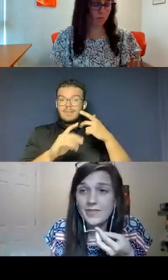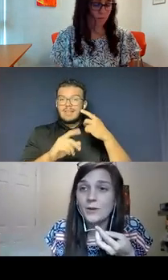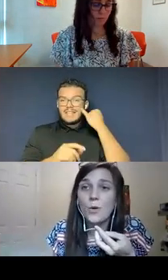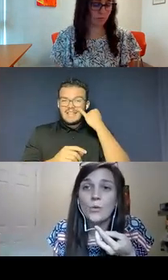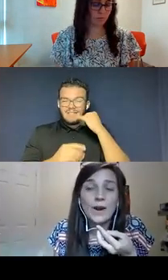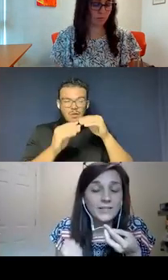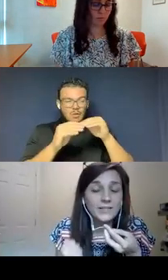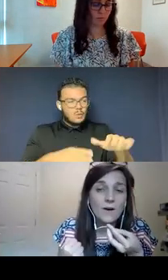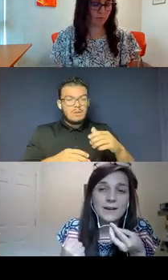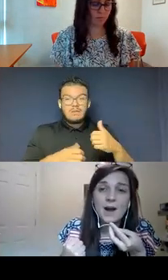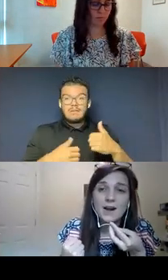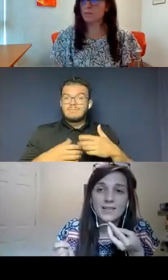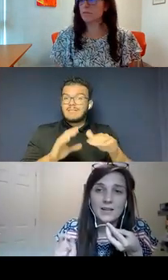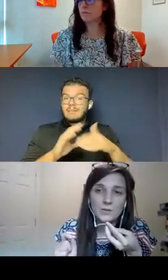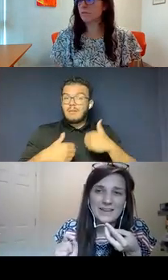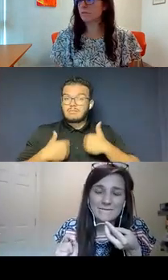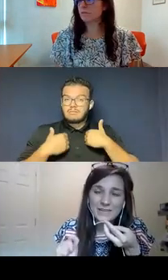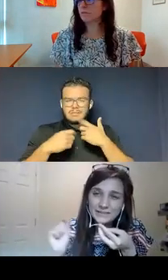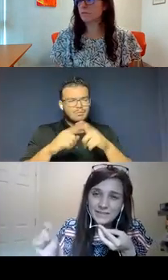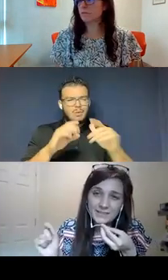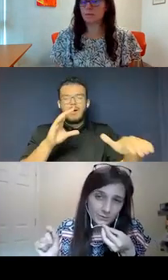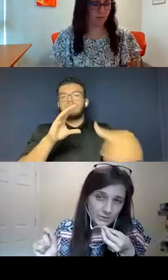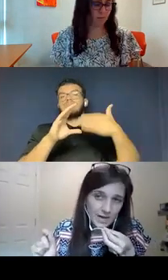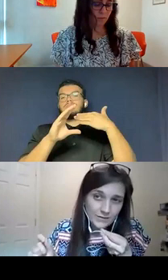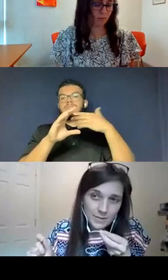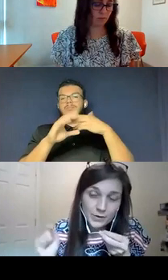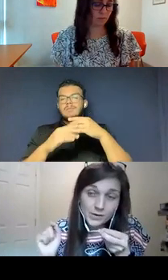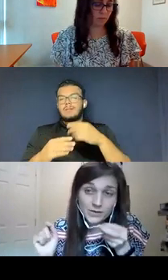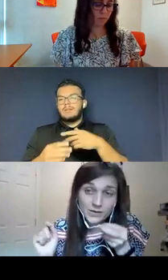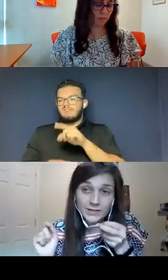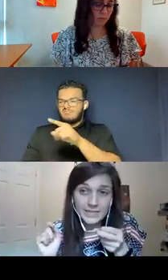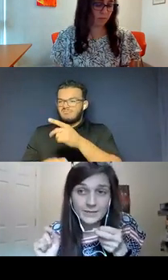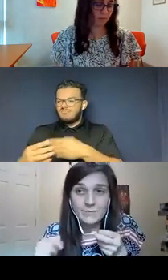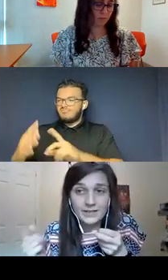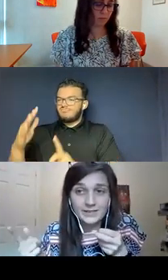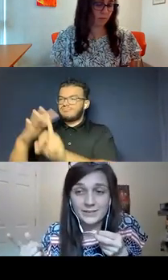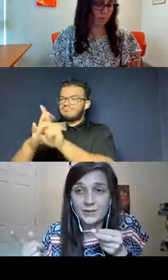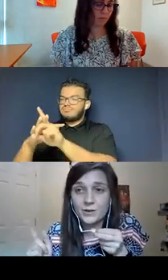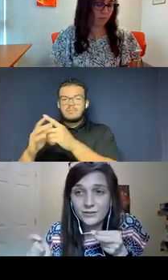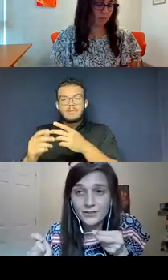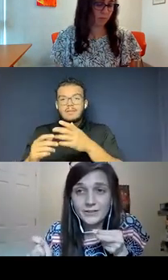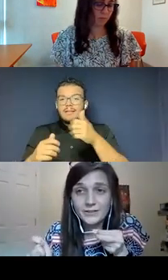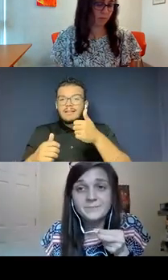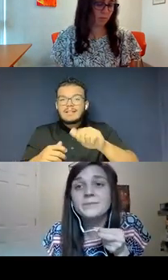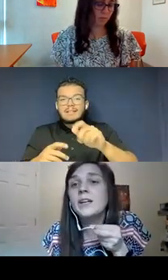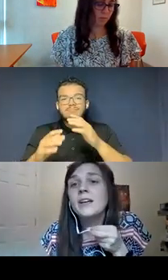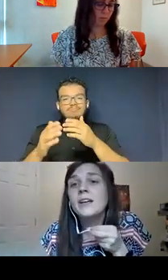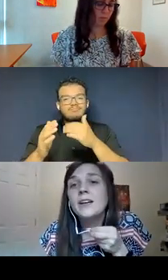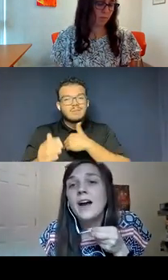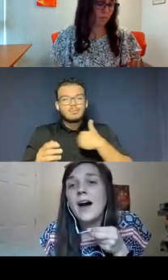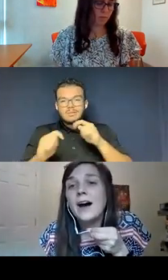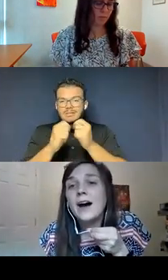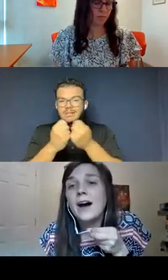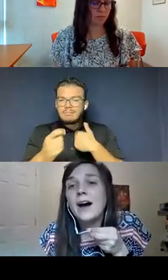That will go right to our inbox. And it will get fielded to whichever member of our team can best answer your question.